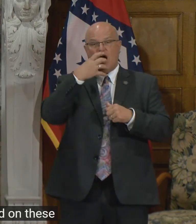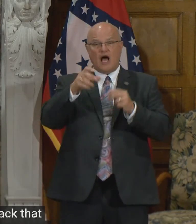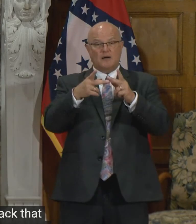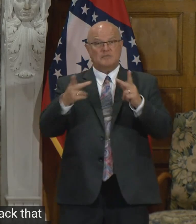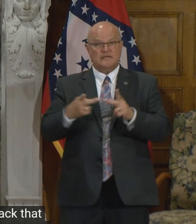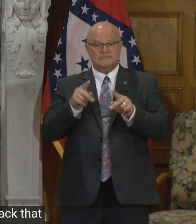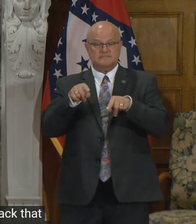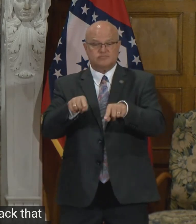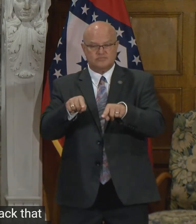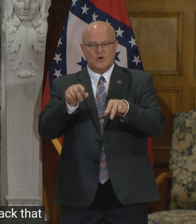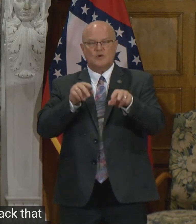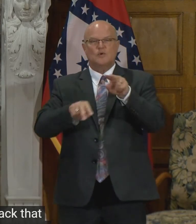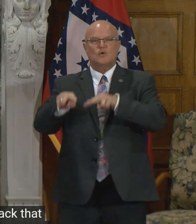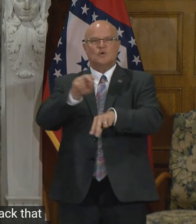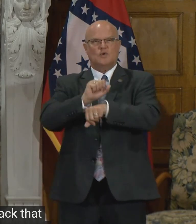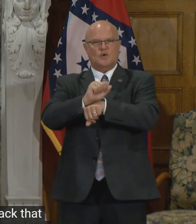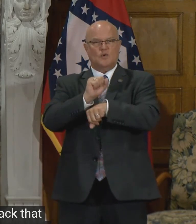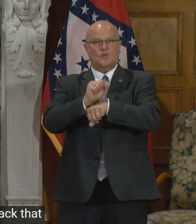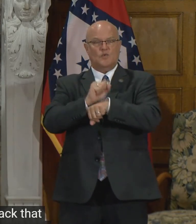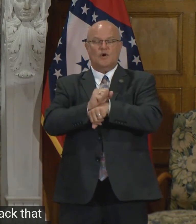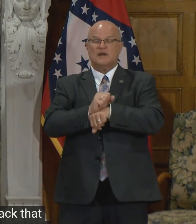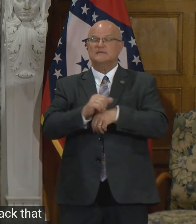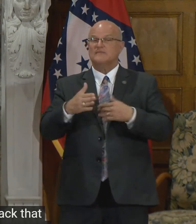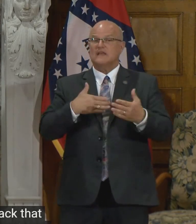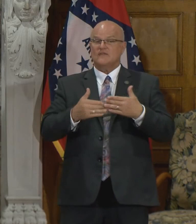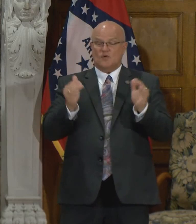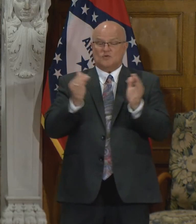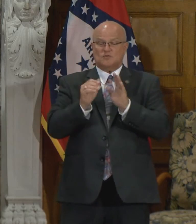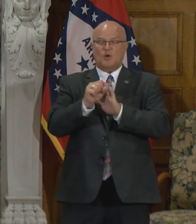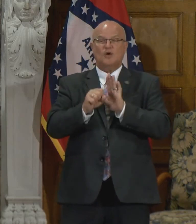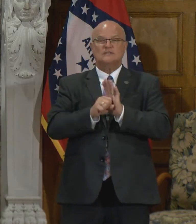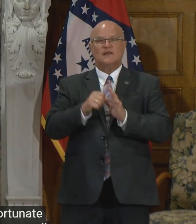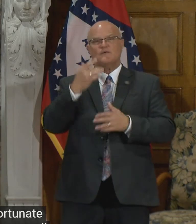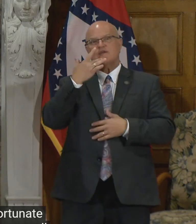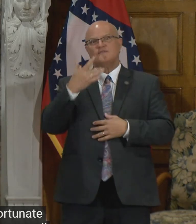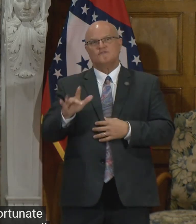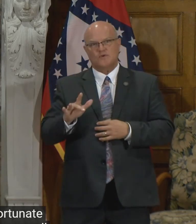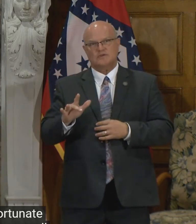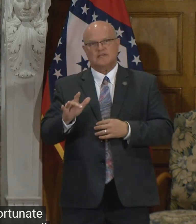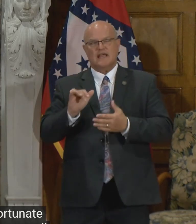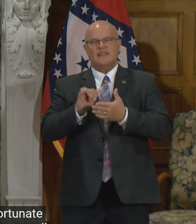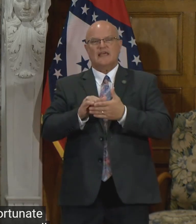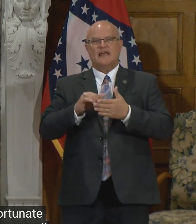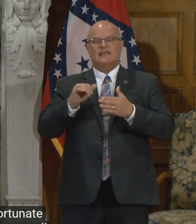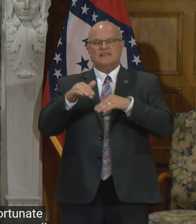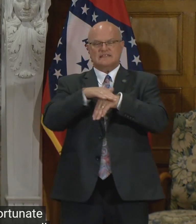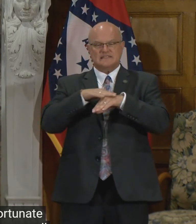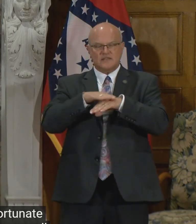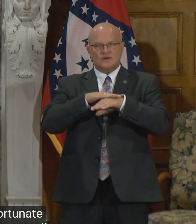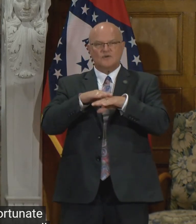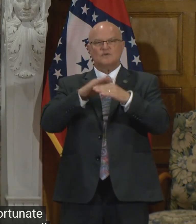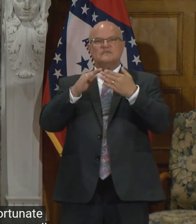So we were very fortunate state, we're a small state, but we the the local city, county and federal agencies work